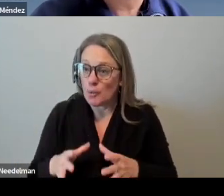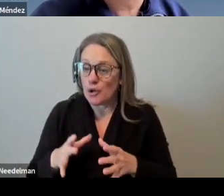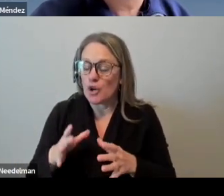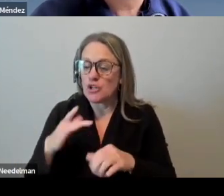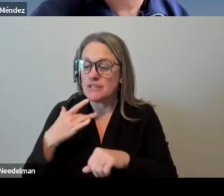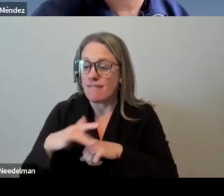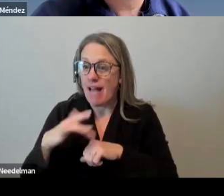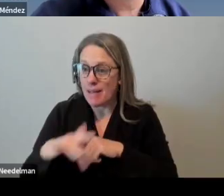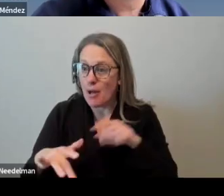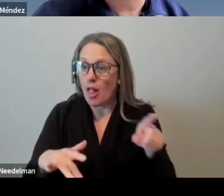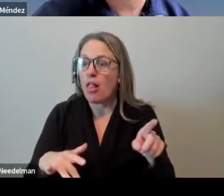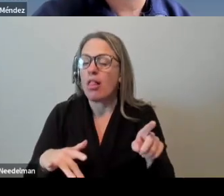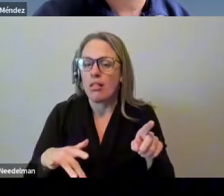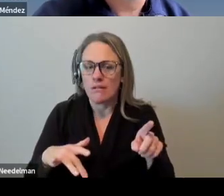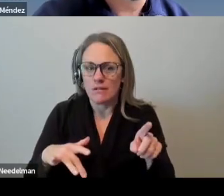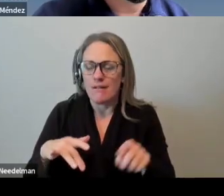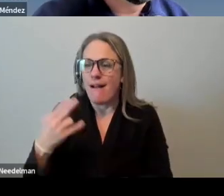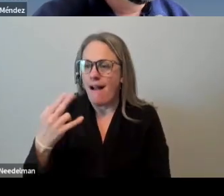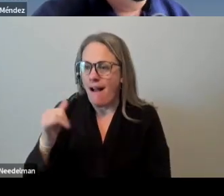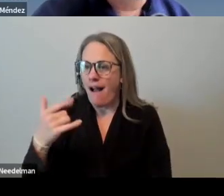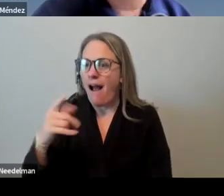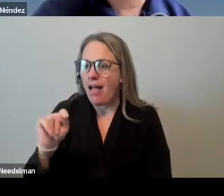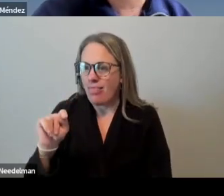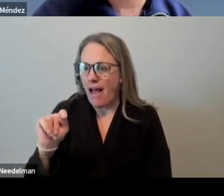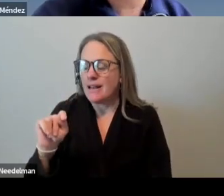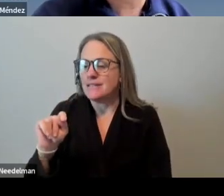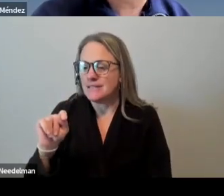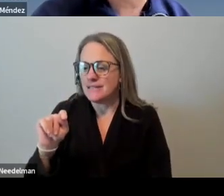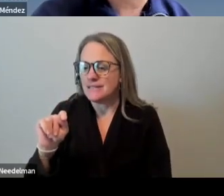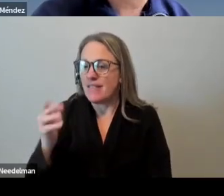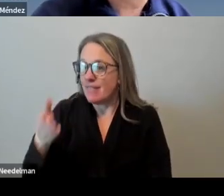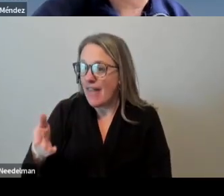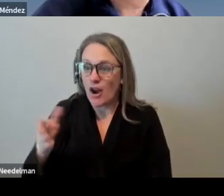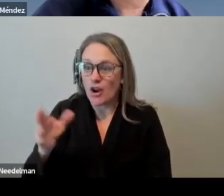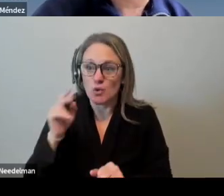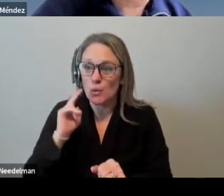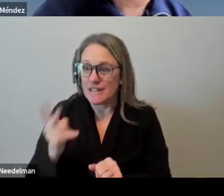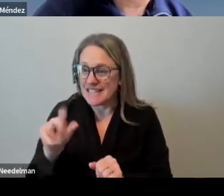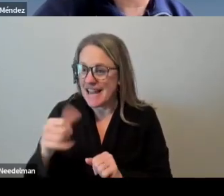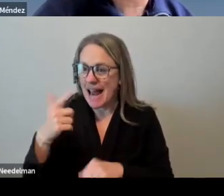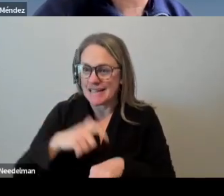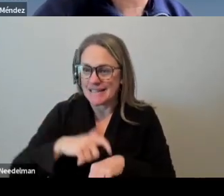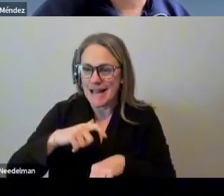We keep it highlighted so it's always there for you to see and it also appears in the recording.